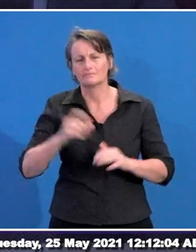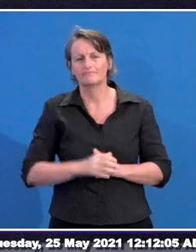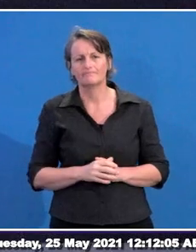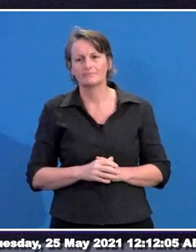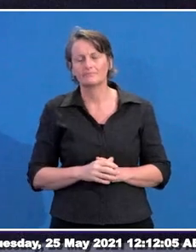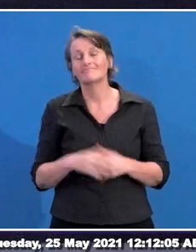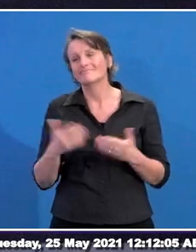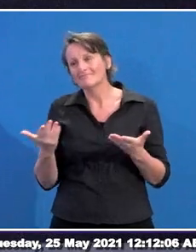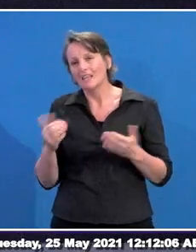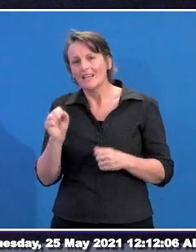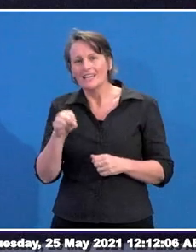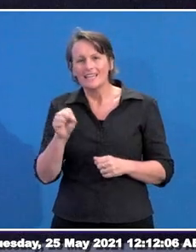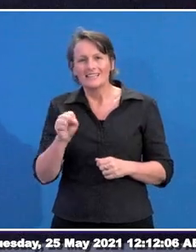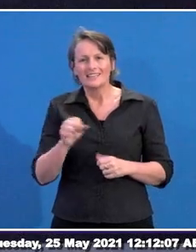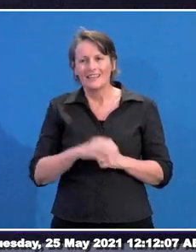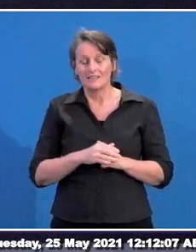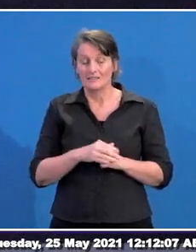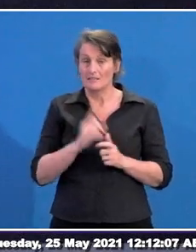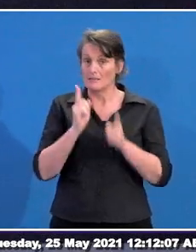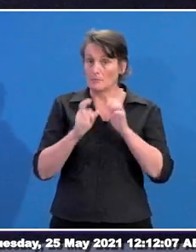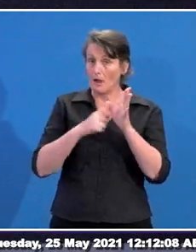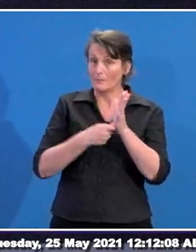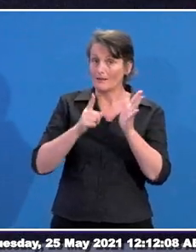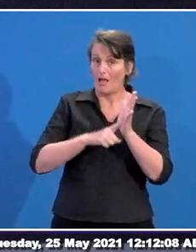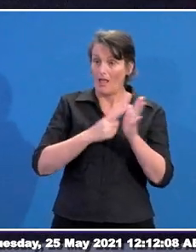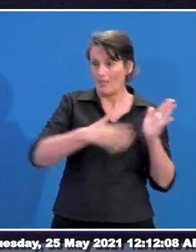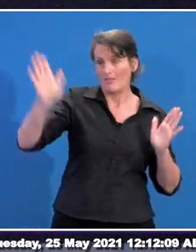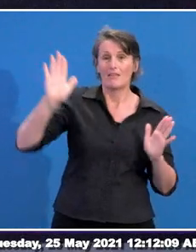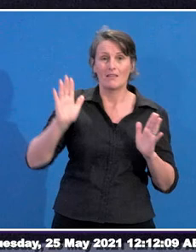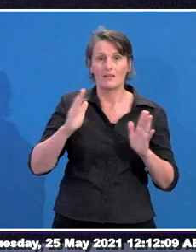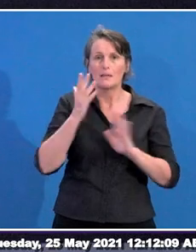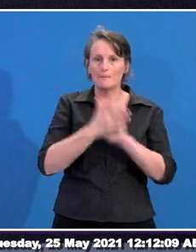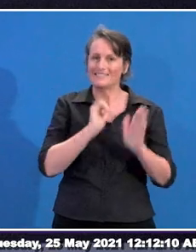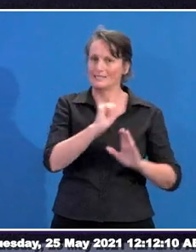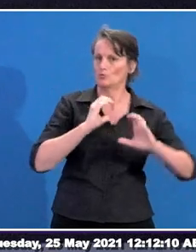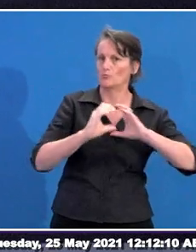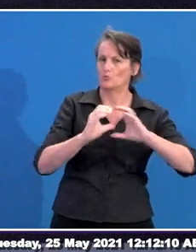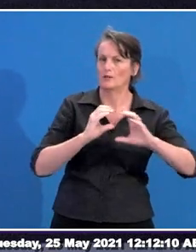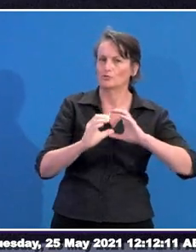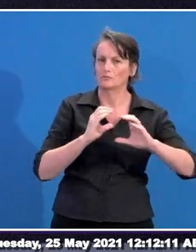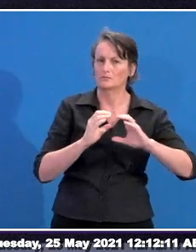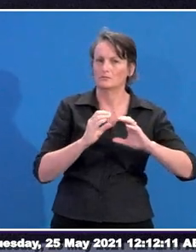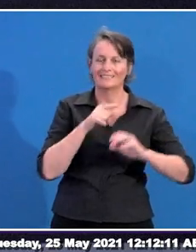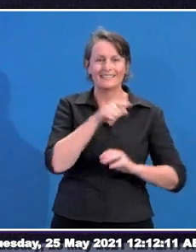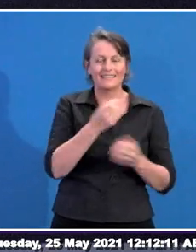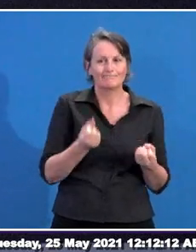When he lashes out, it's a way of communicating. He doesn't have the words